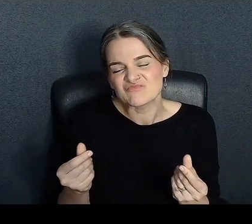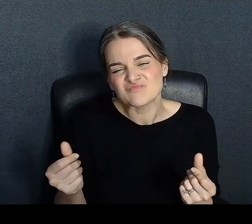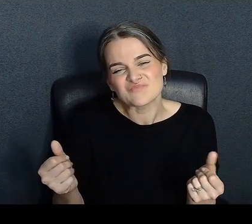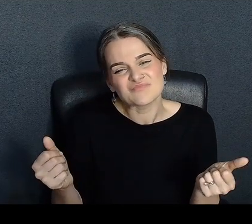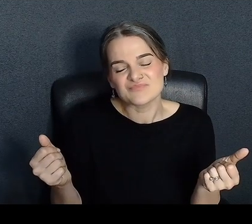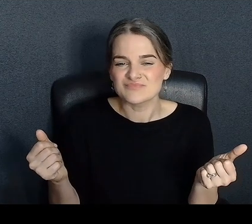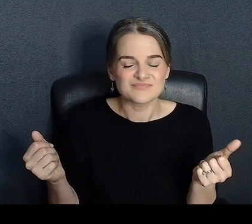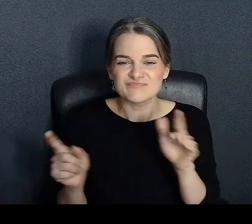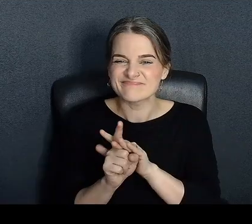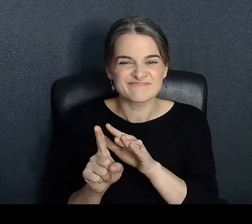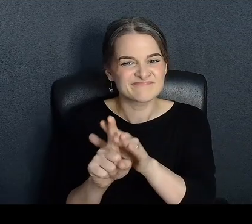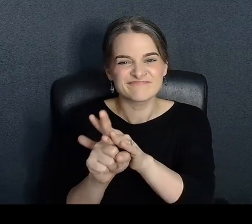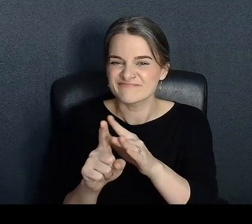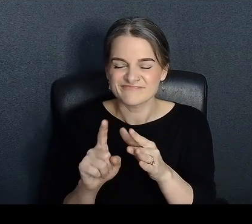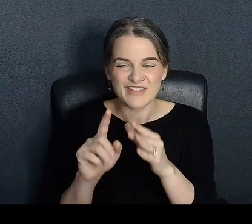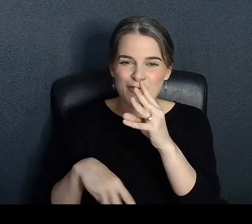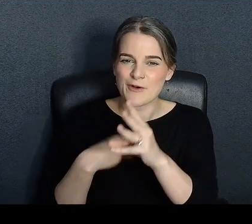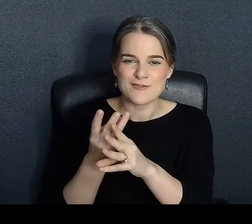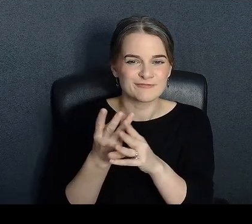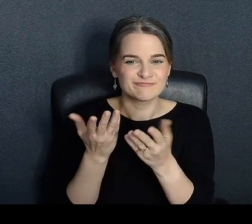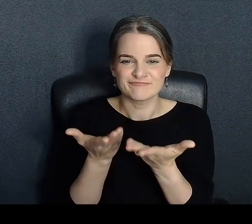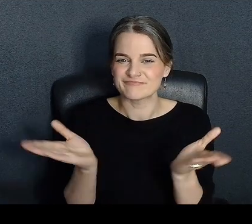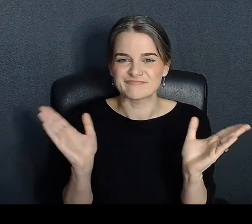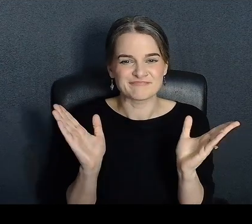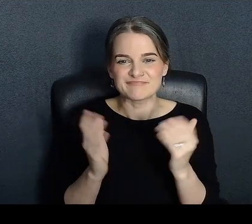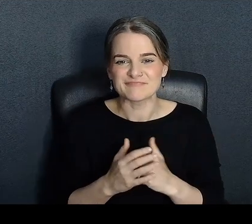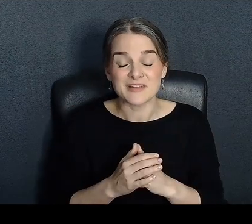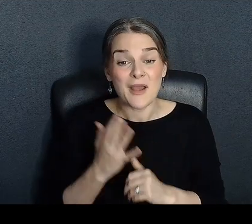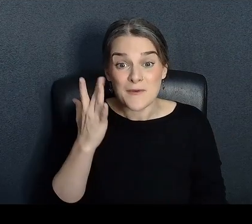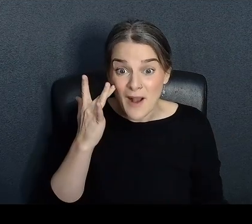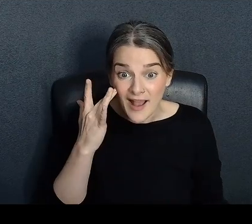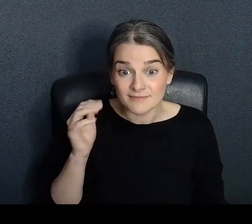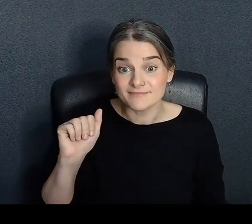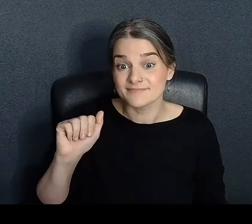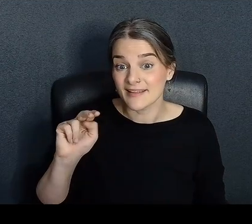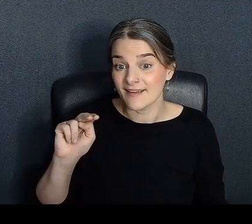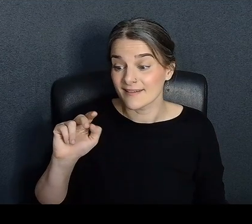and that is because the analog copper lines are disintegrating